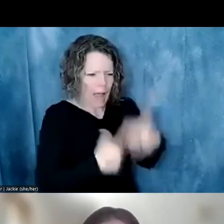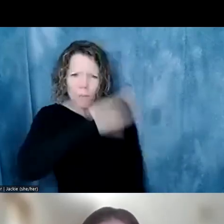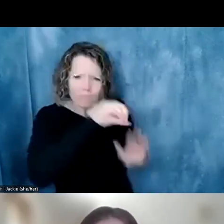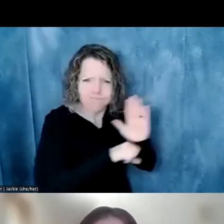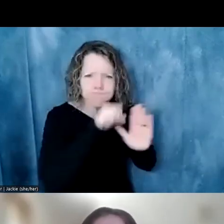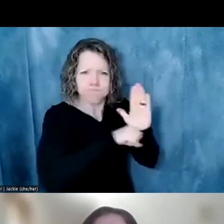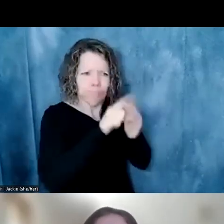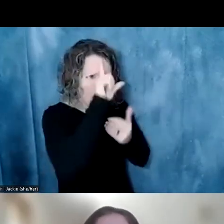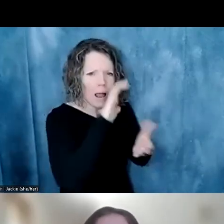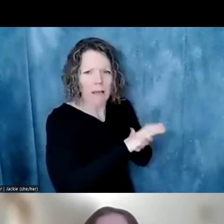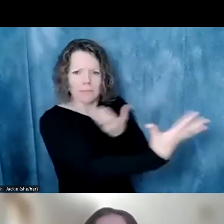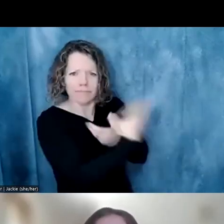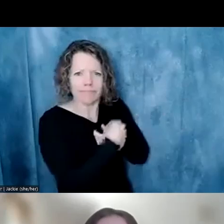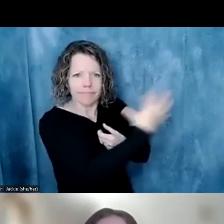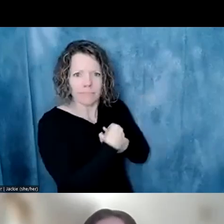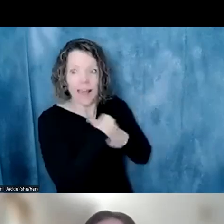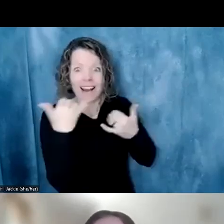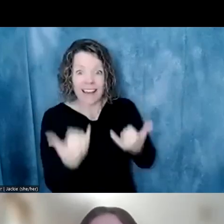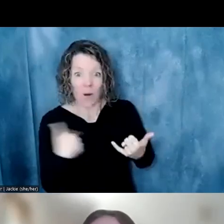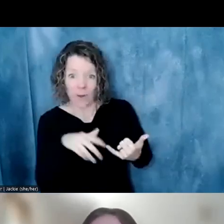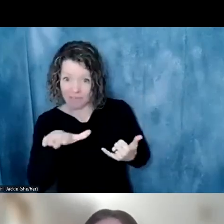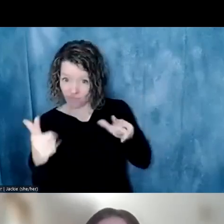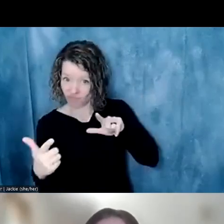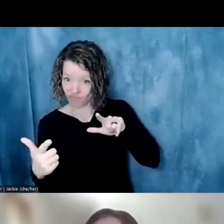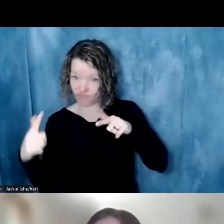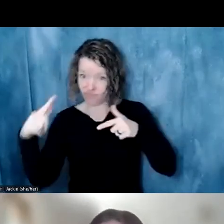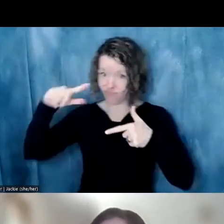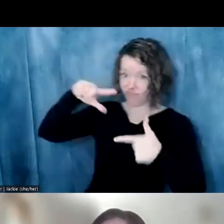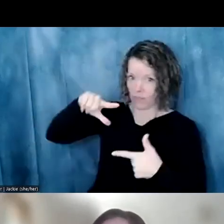go from here?” and “what do we do next?" That we can really talk about you know,